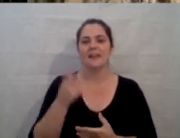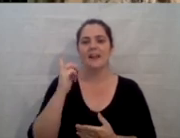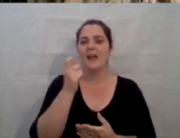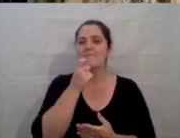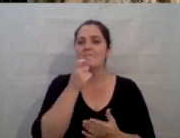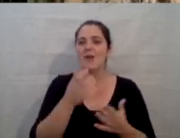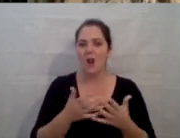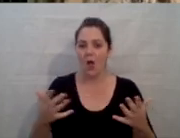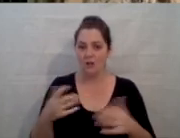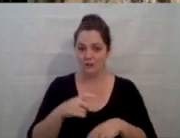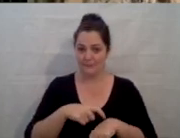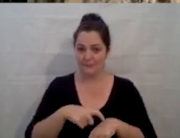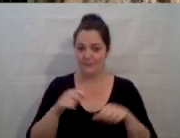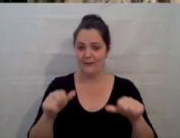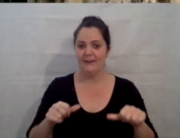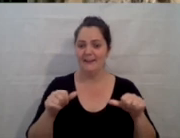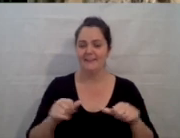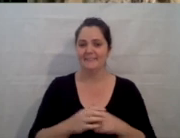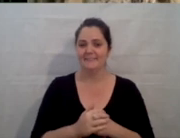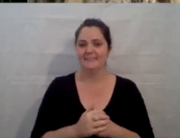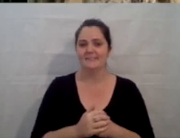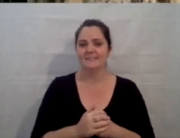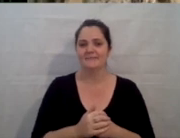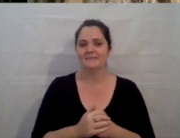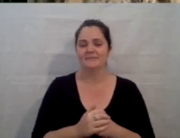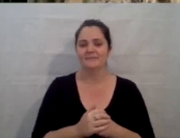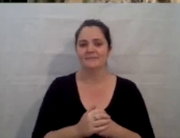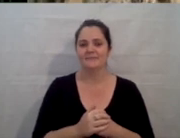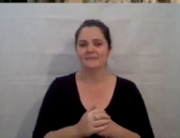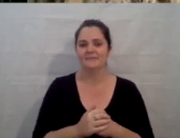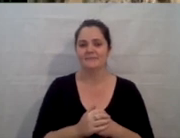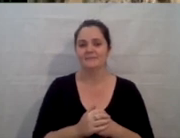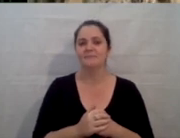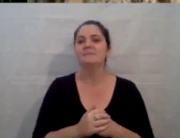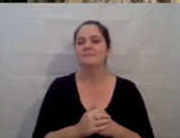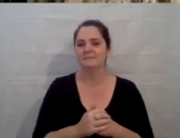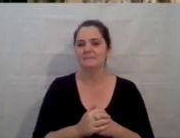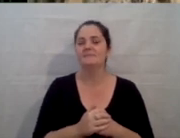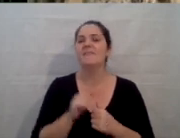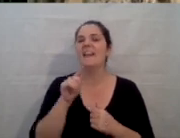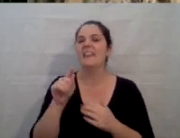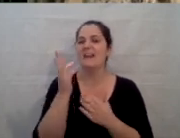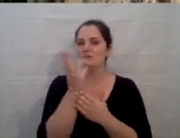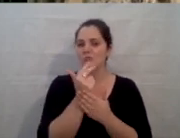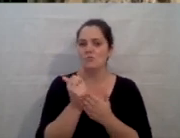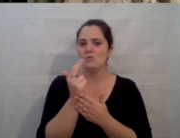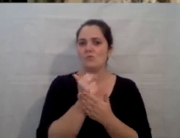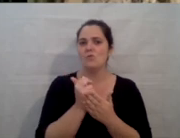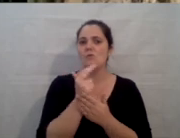Oops We're going to take a little bit longer on this drawing and we're going to build it,